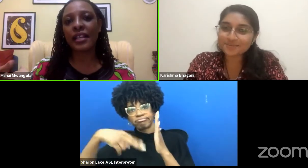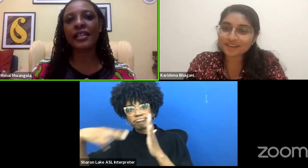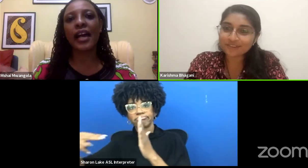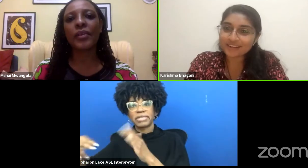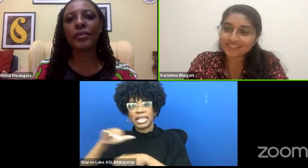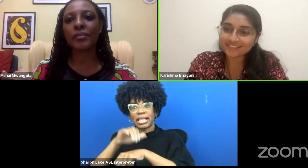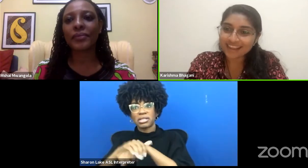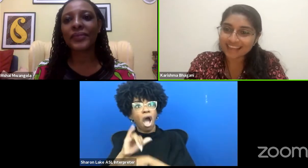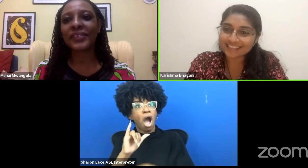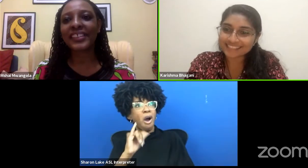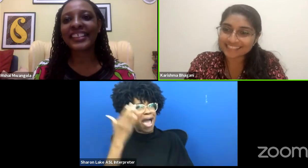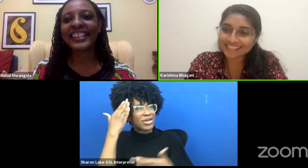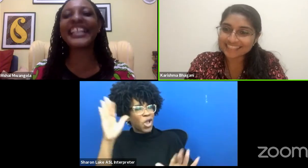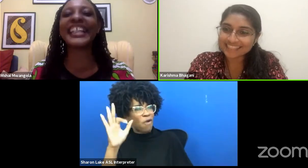I didn't know you speak French as well actually.